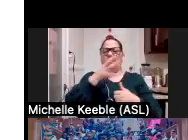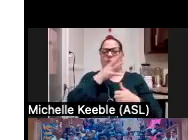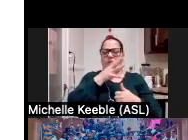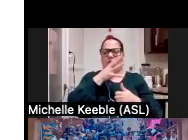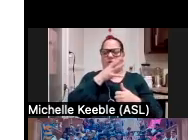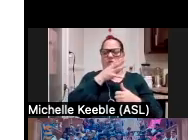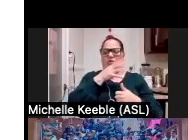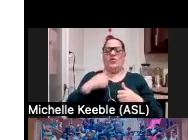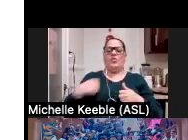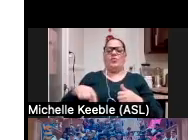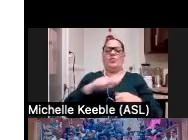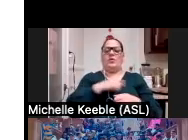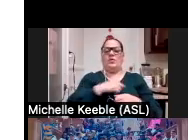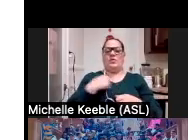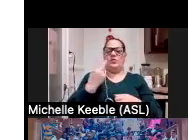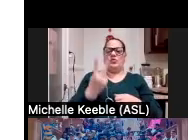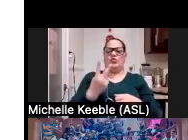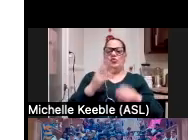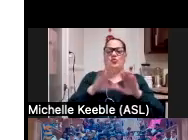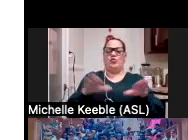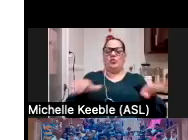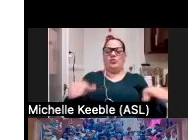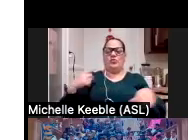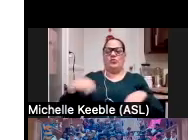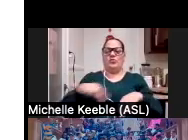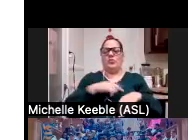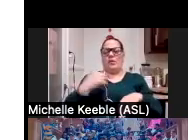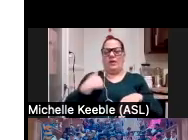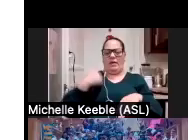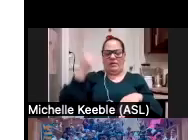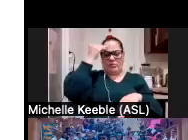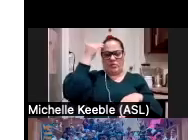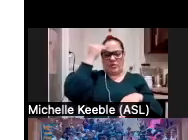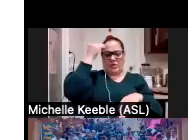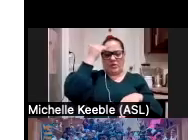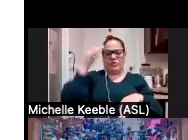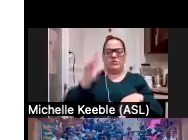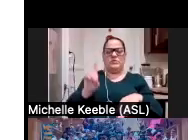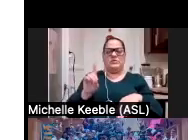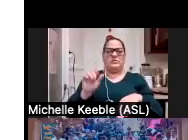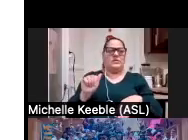neurological disabilities um informs and like strengthens my approach to designing